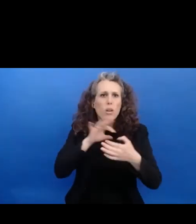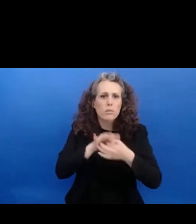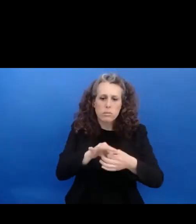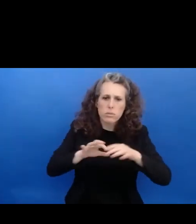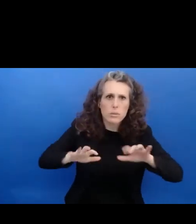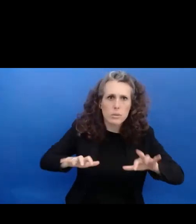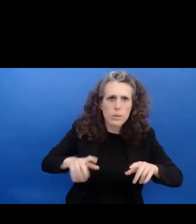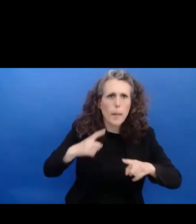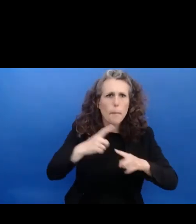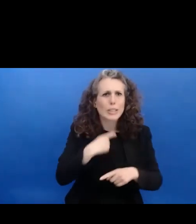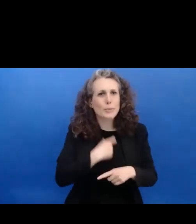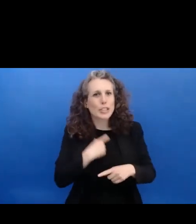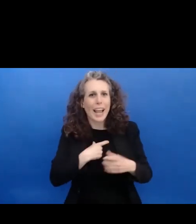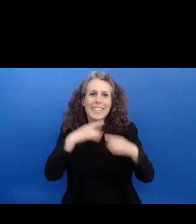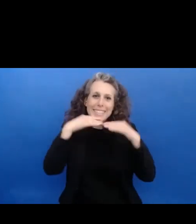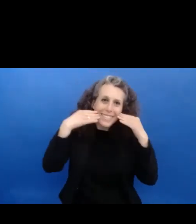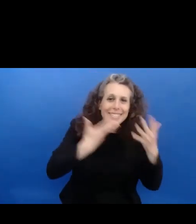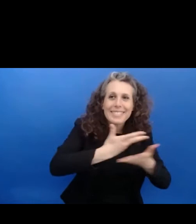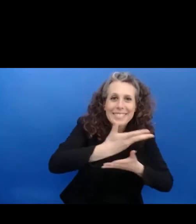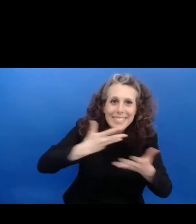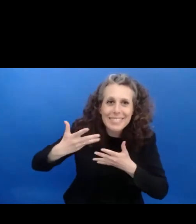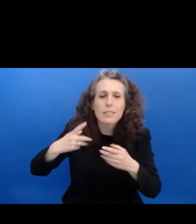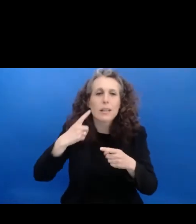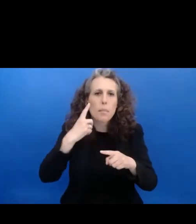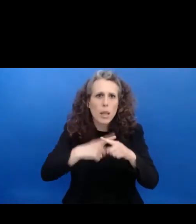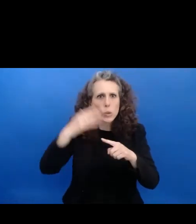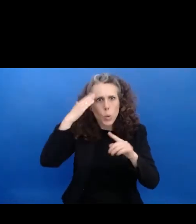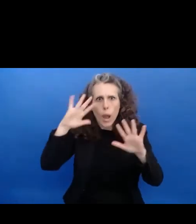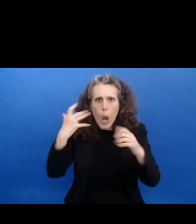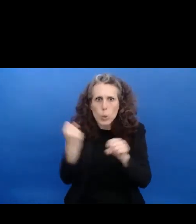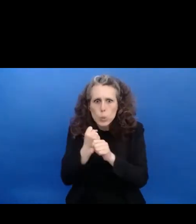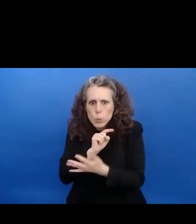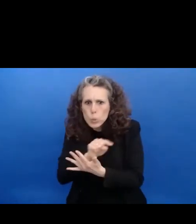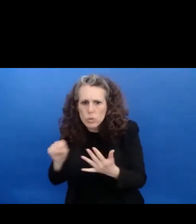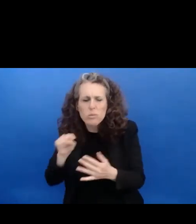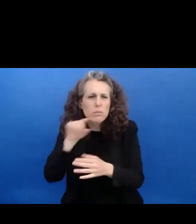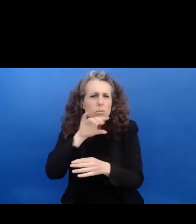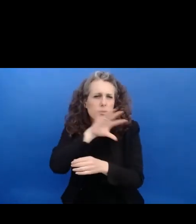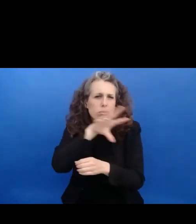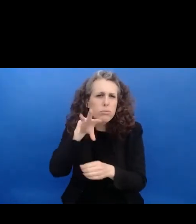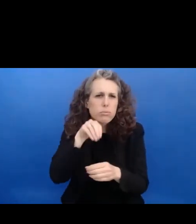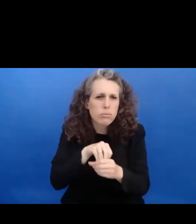development there is need to ensure that people with disabilities are in the design stages of